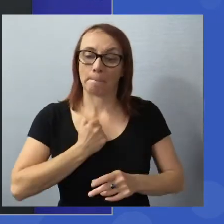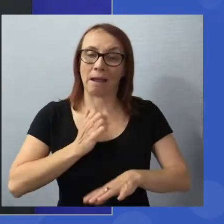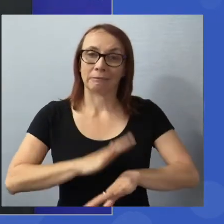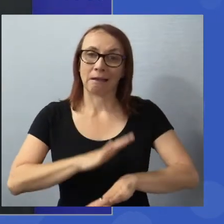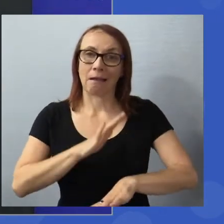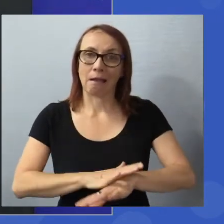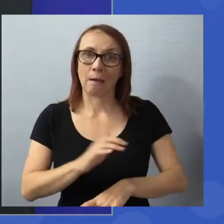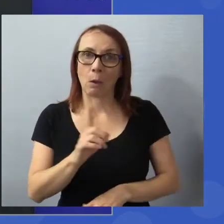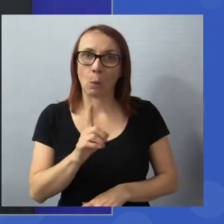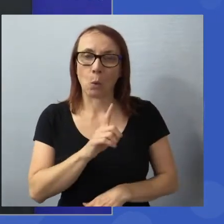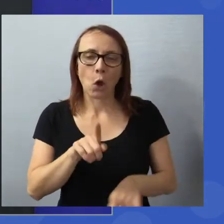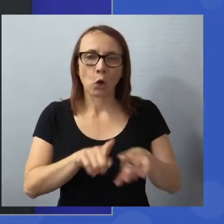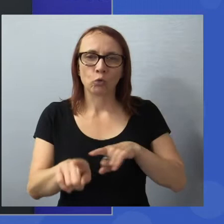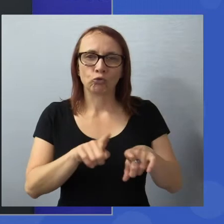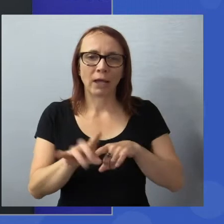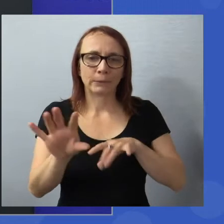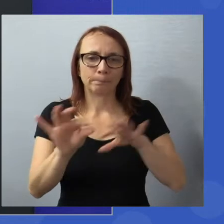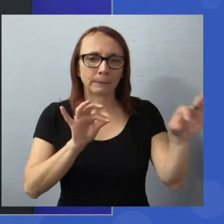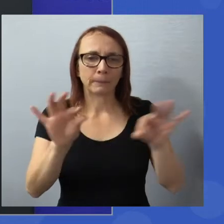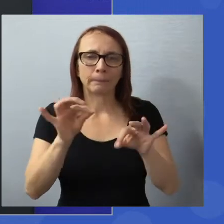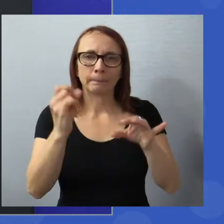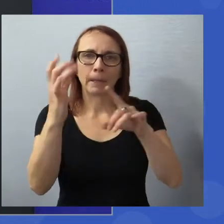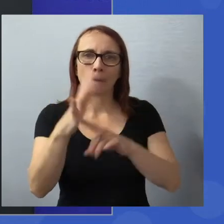is the pack out some of those key themes and explore some of the issues that come